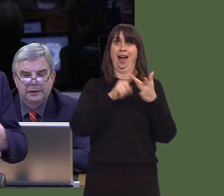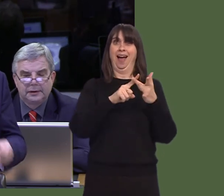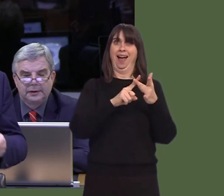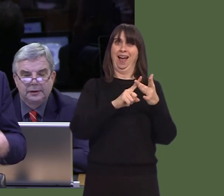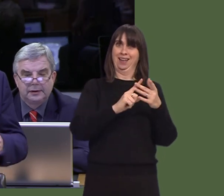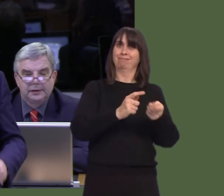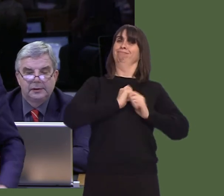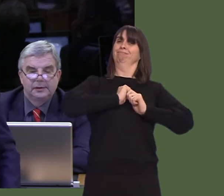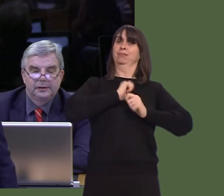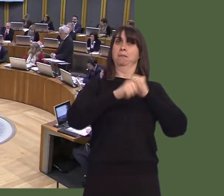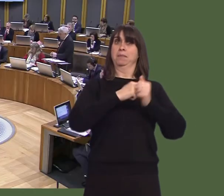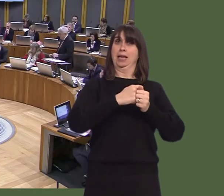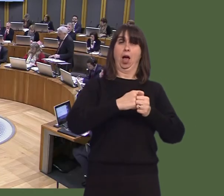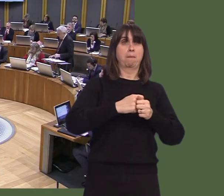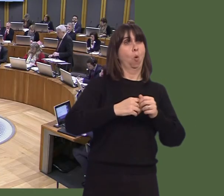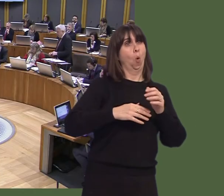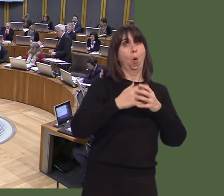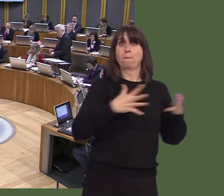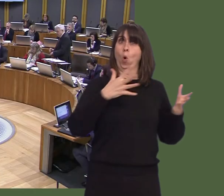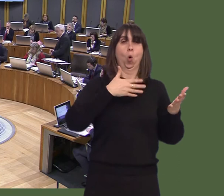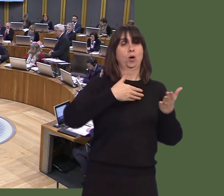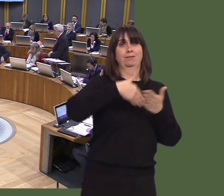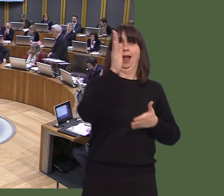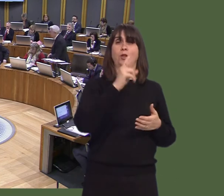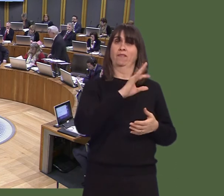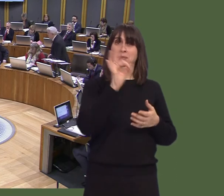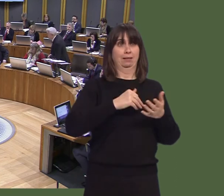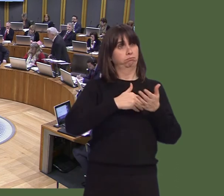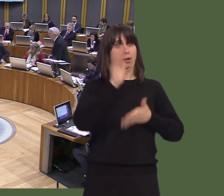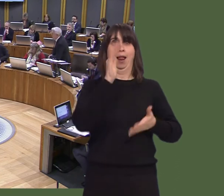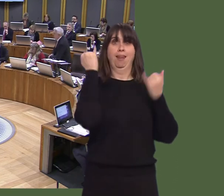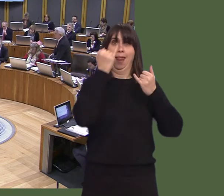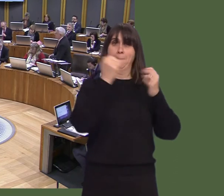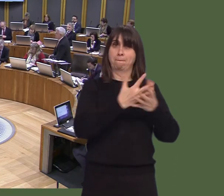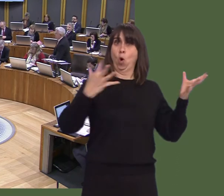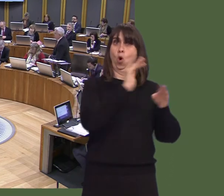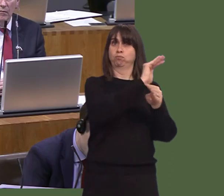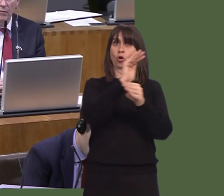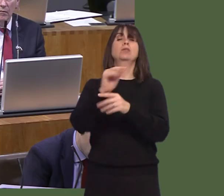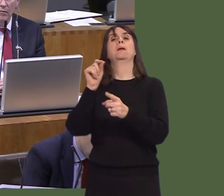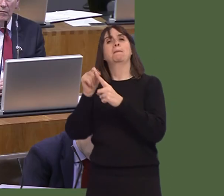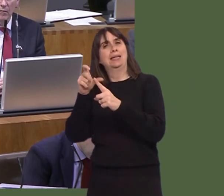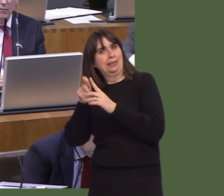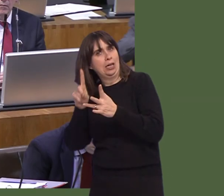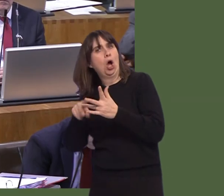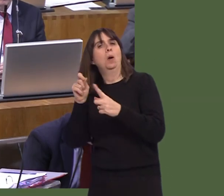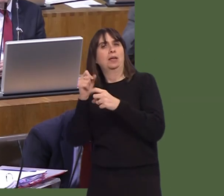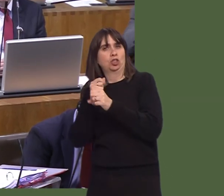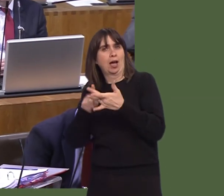The United Arab Emirates have appointed a Minister for AI and announced a cross-Government strategy. Their prime minister, Sheikh Mohammed, has said,